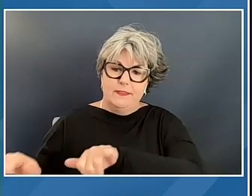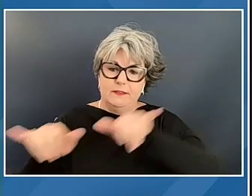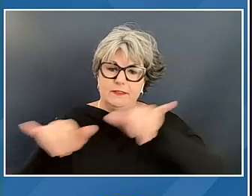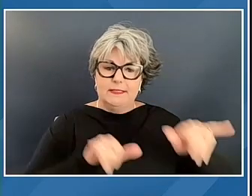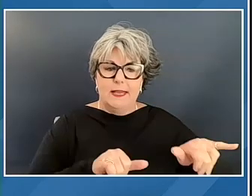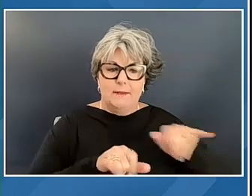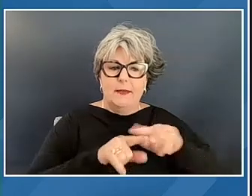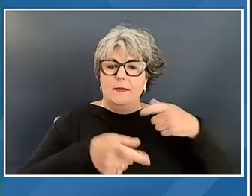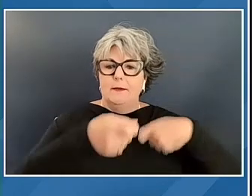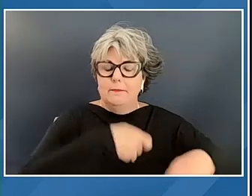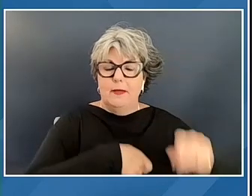for 60 months.